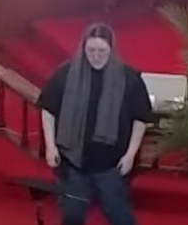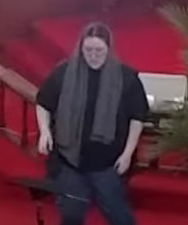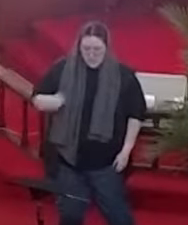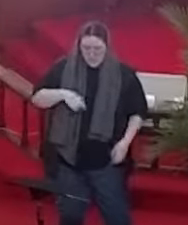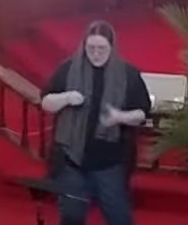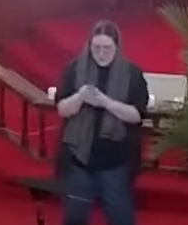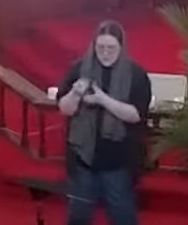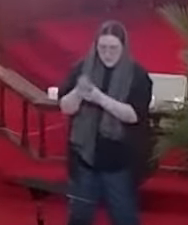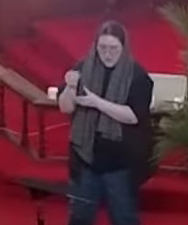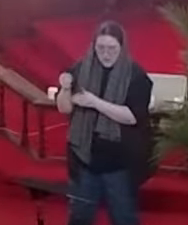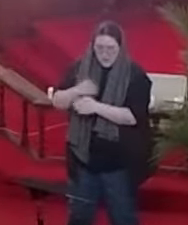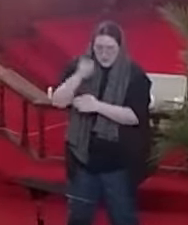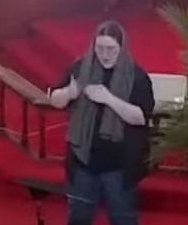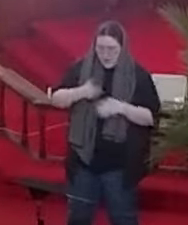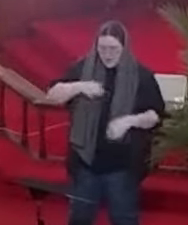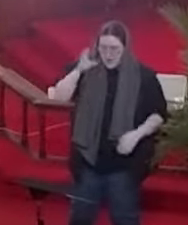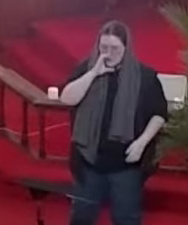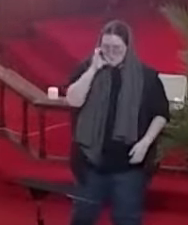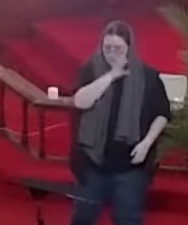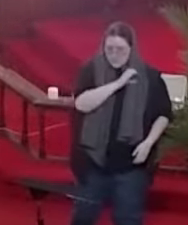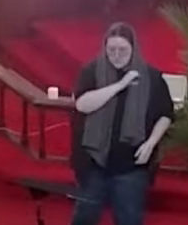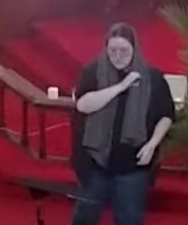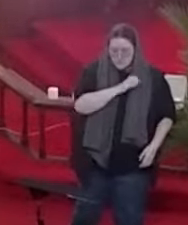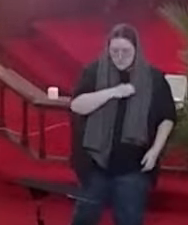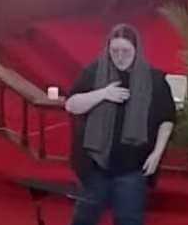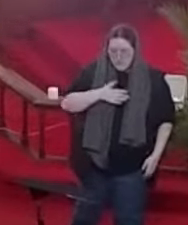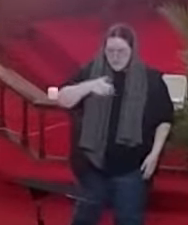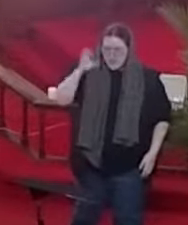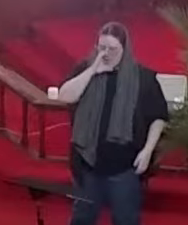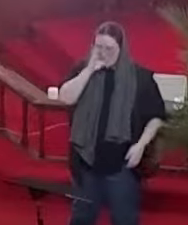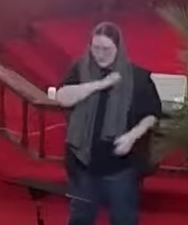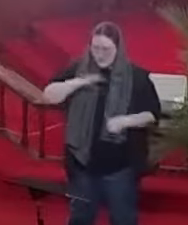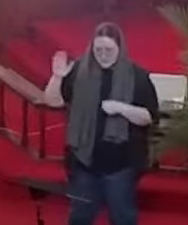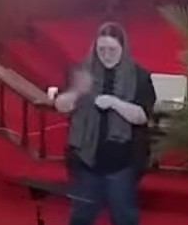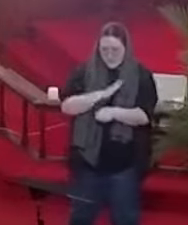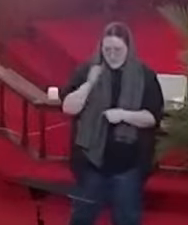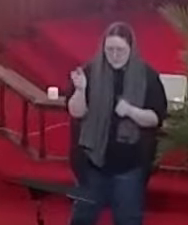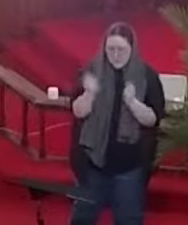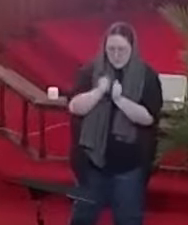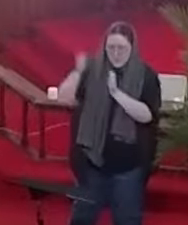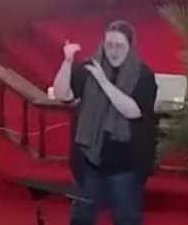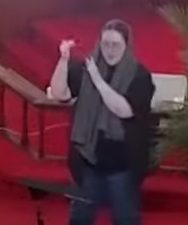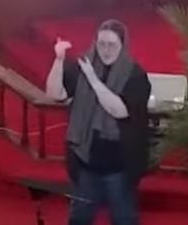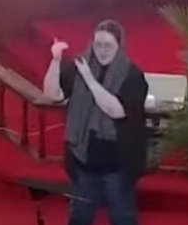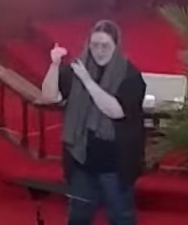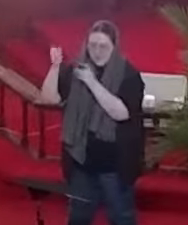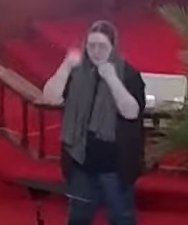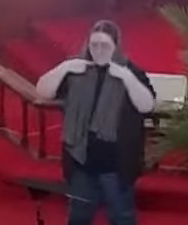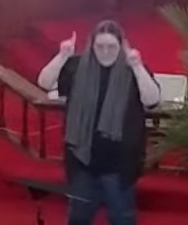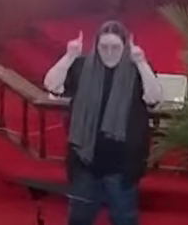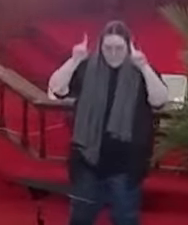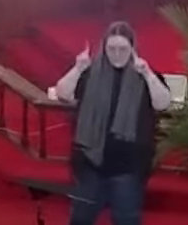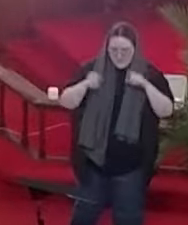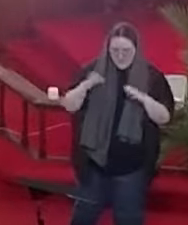This garden was the end of my search, my search filled with hope of finally